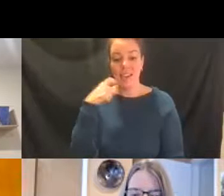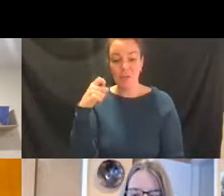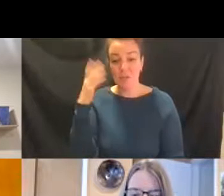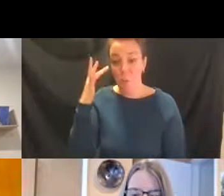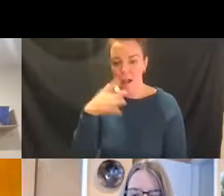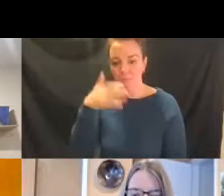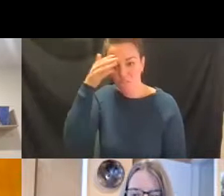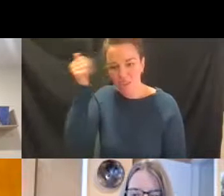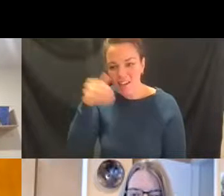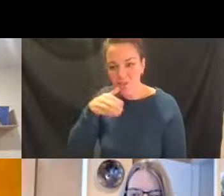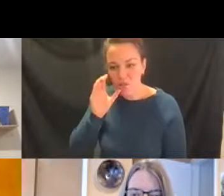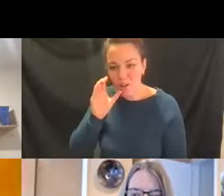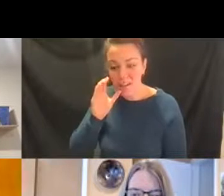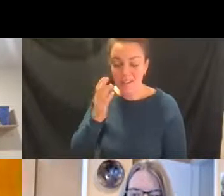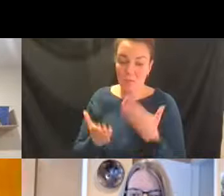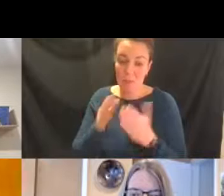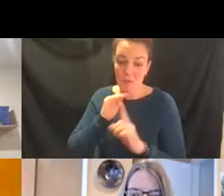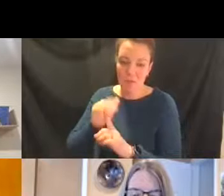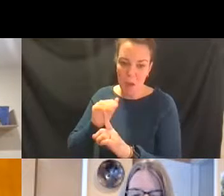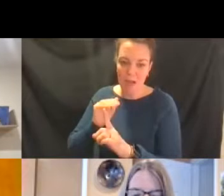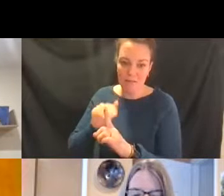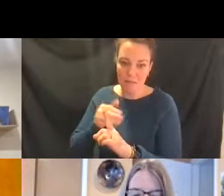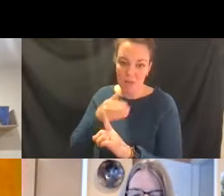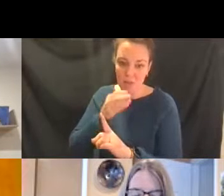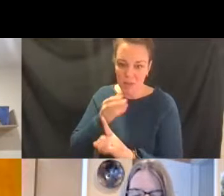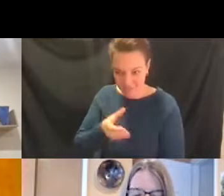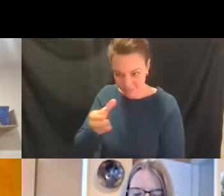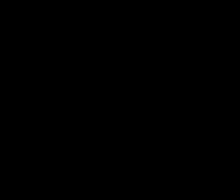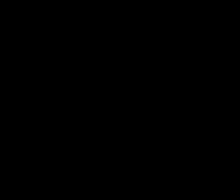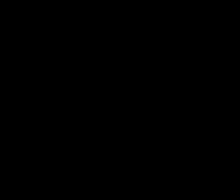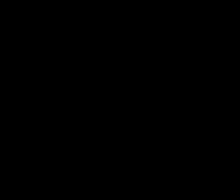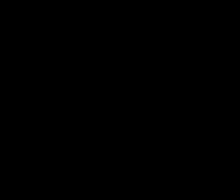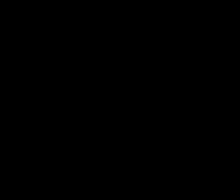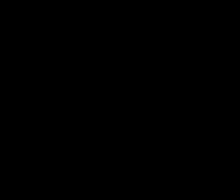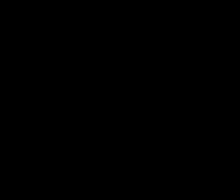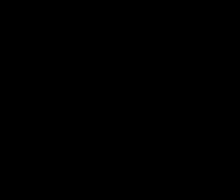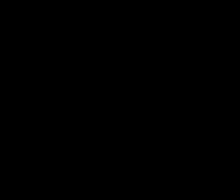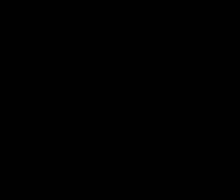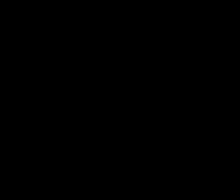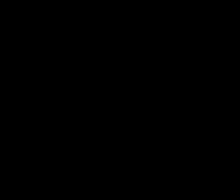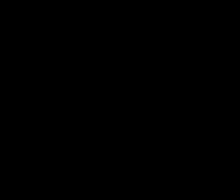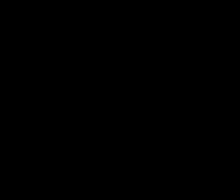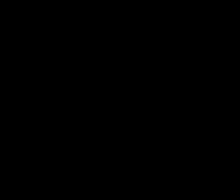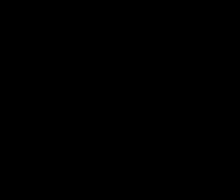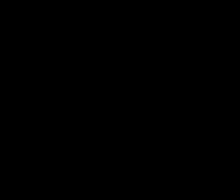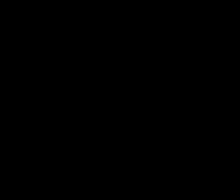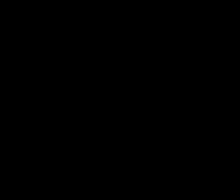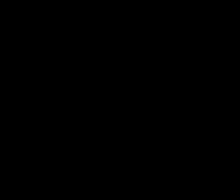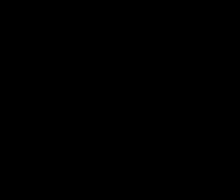need to remind them or put it in front of them a repetitive questioning which can become annoying